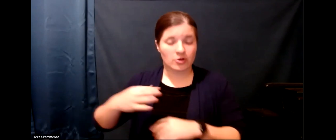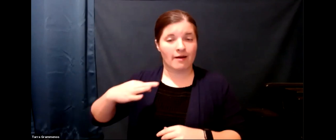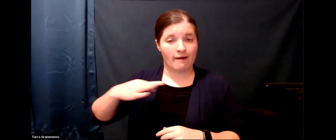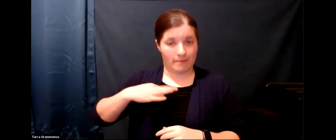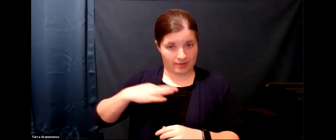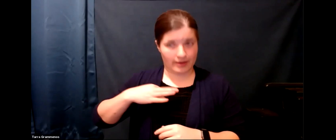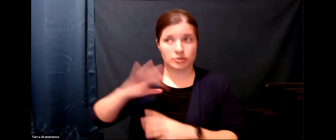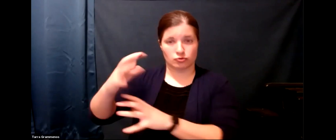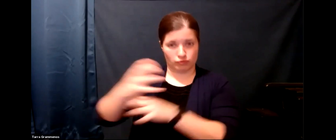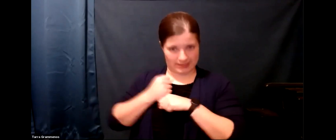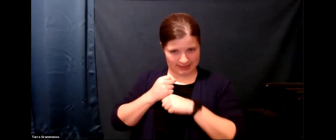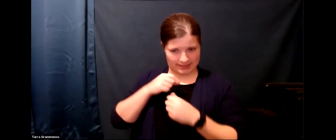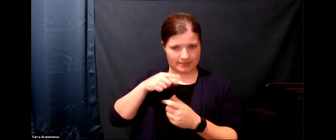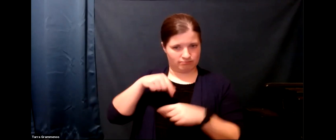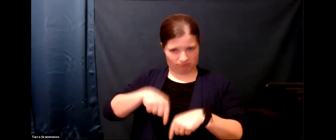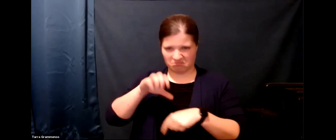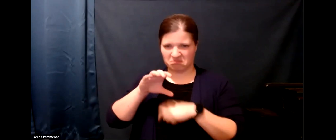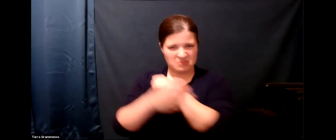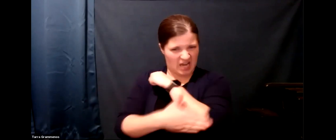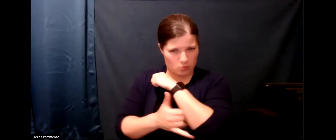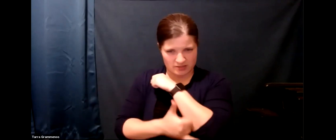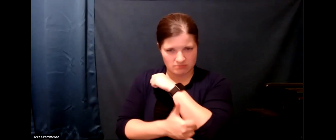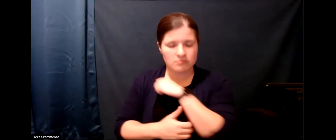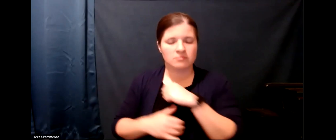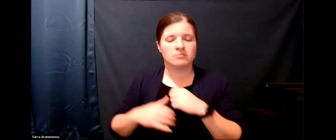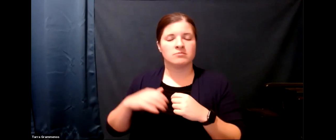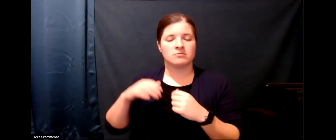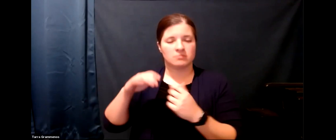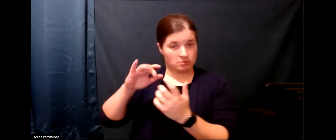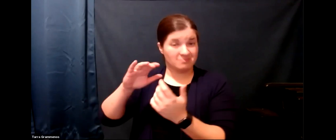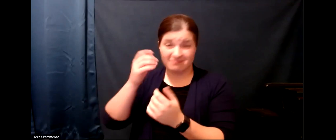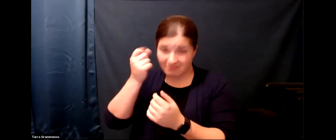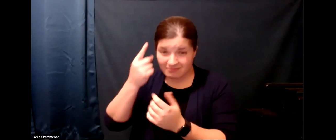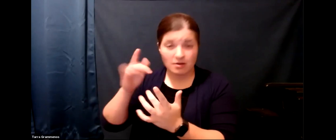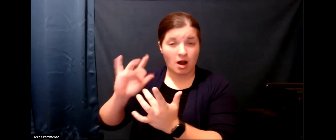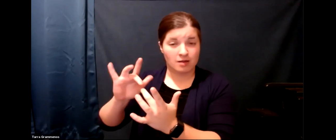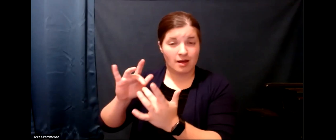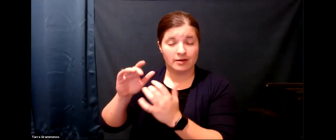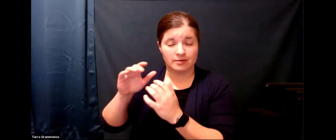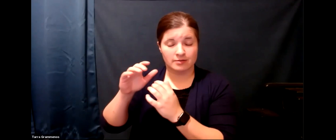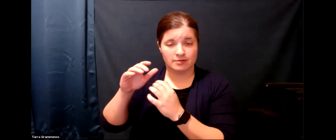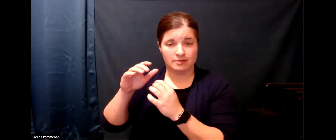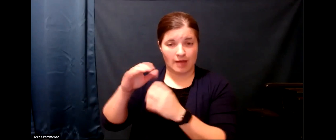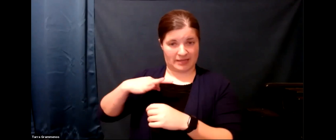county, and the online application is available during state election years.